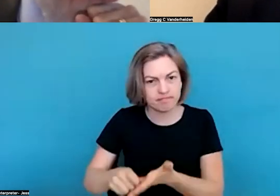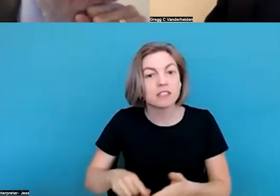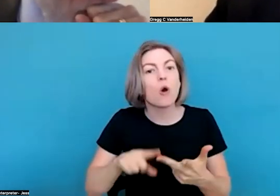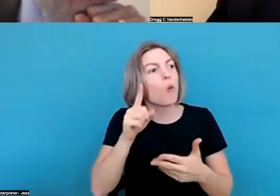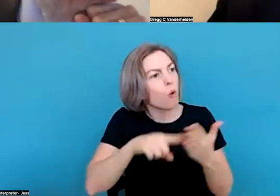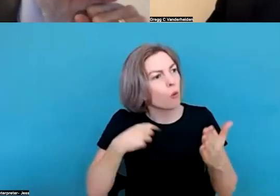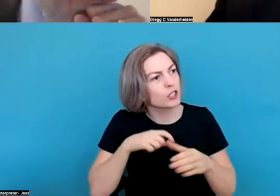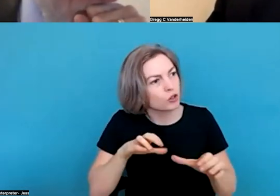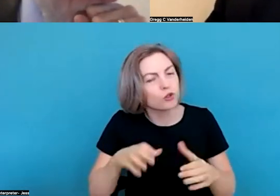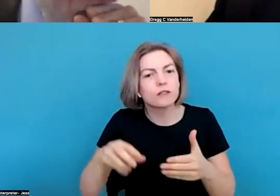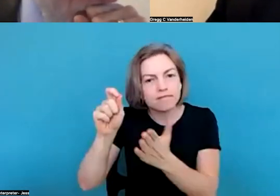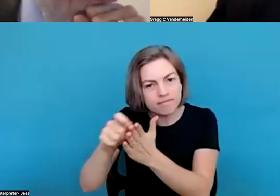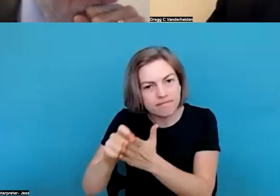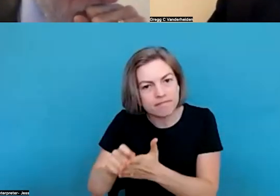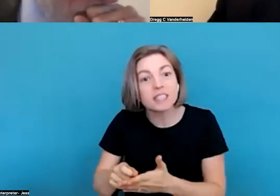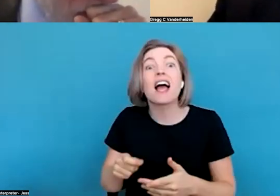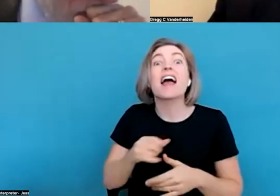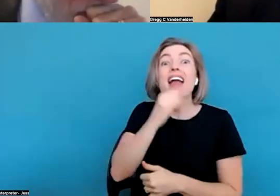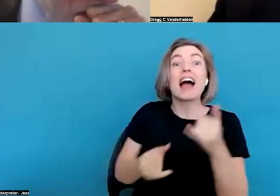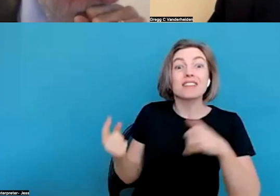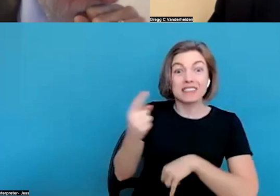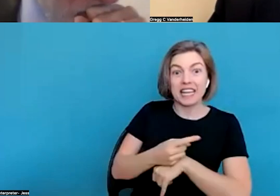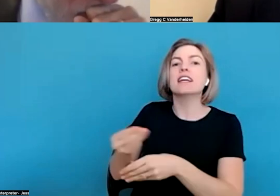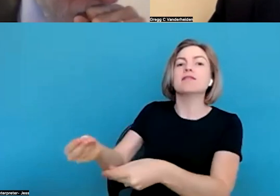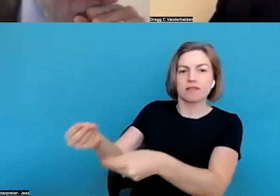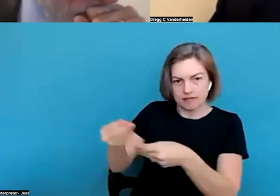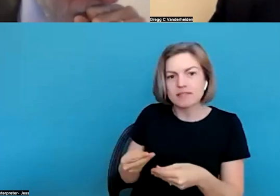to harvest all those. And that's going to be the beginning of the creation of the research agenda,